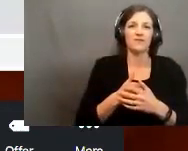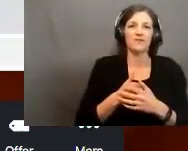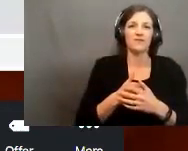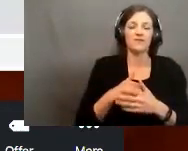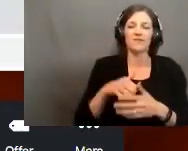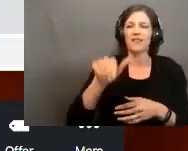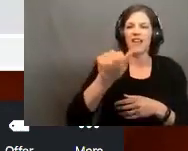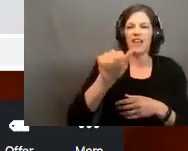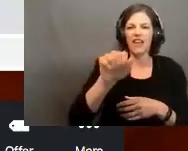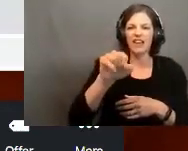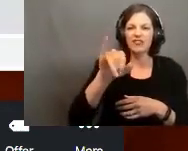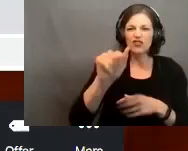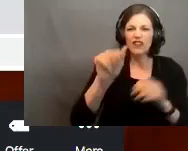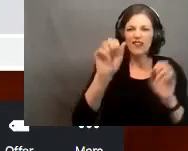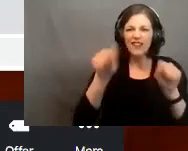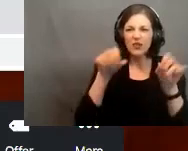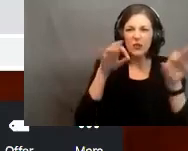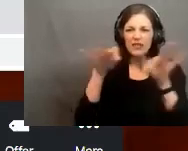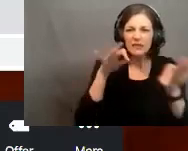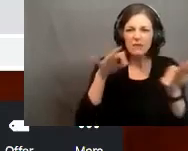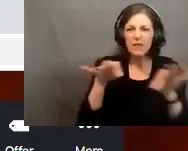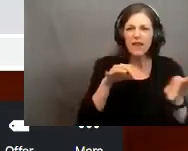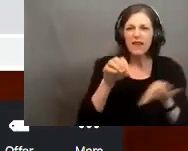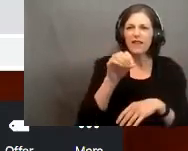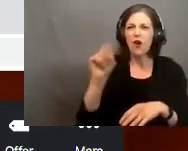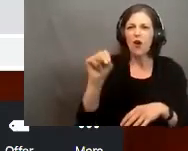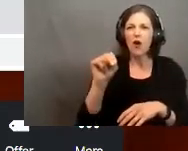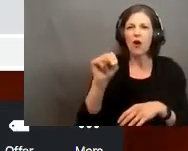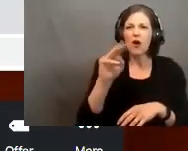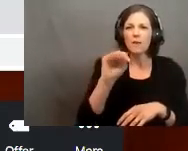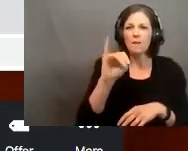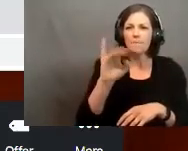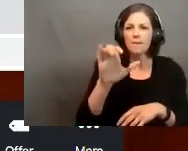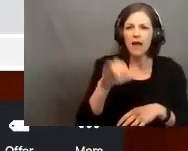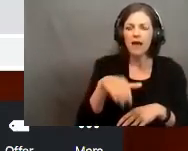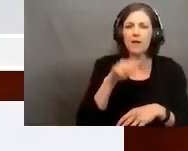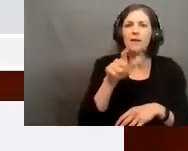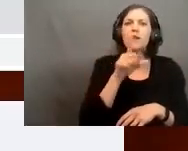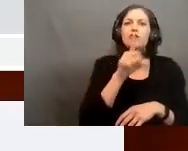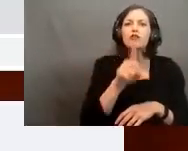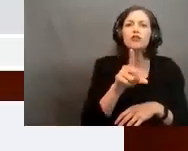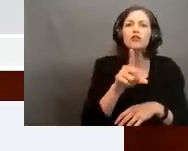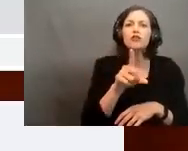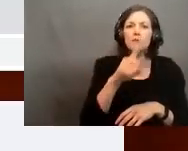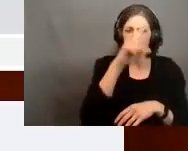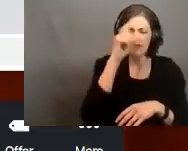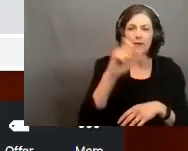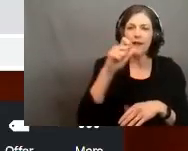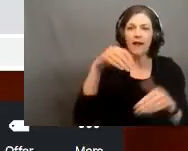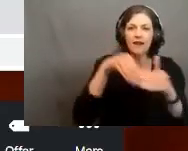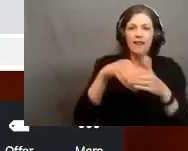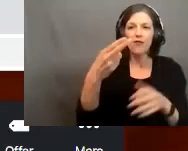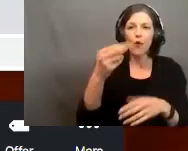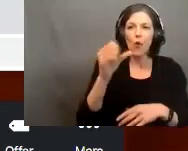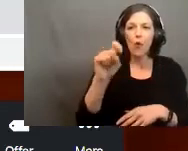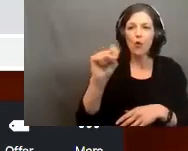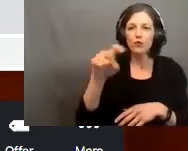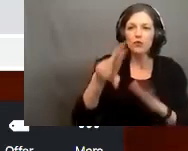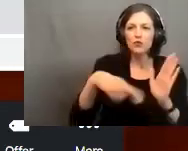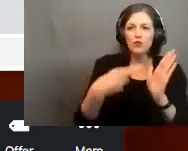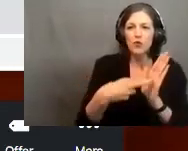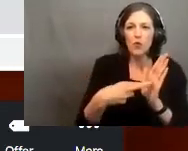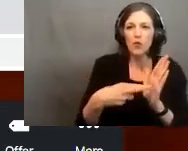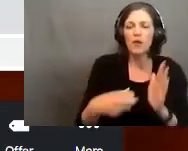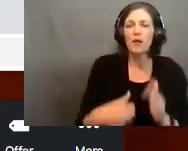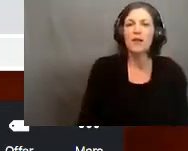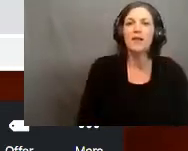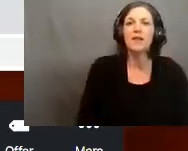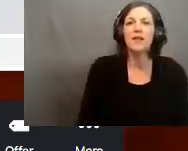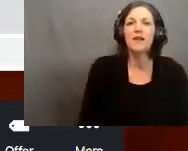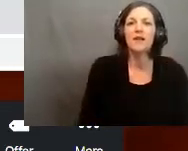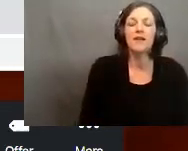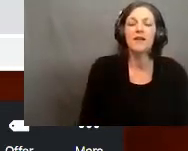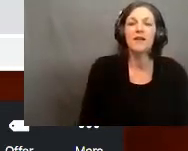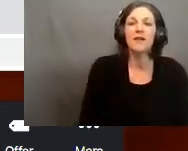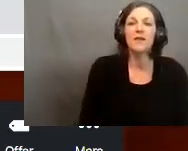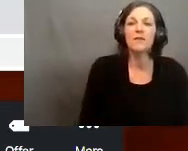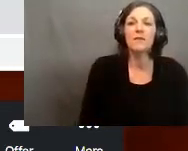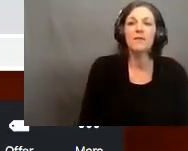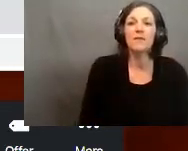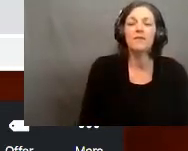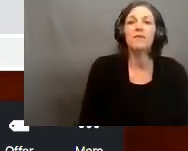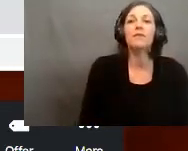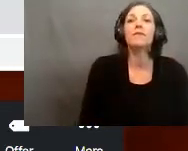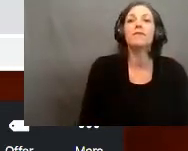12:36:24 Let me put you in presenter mode.